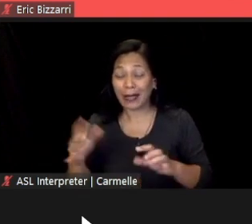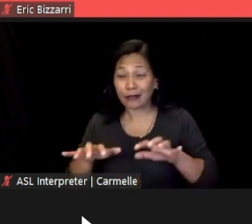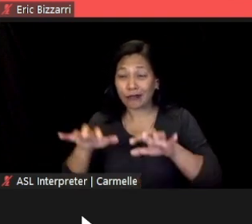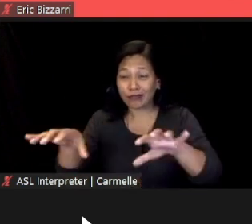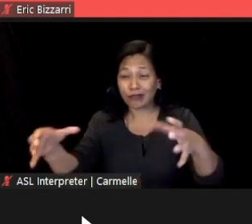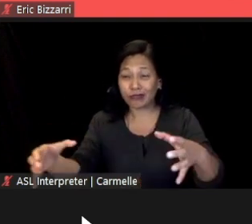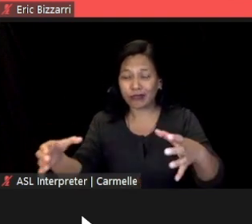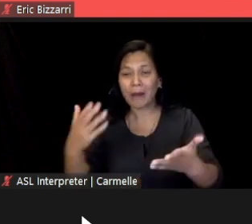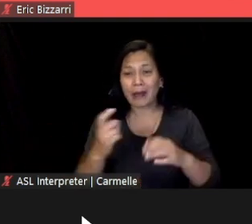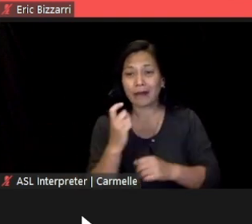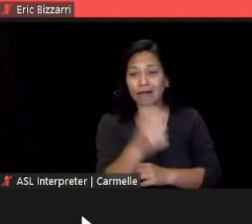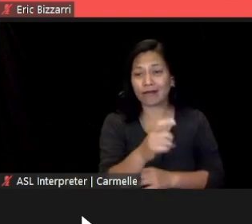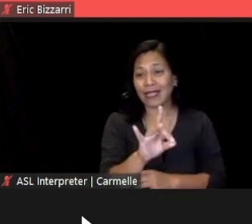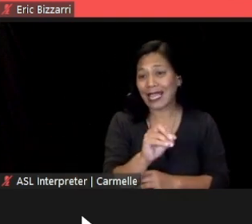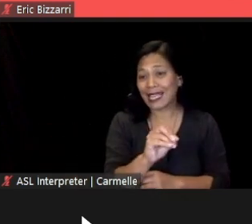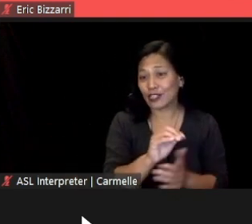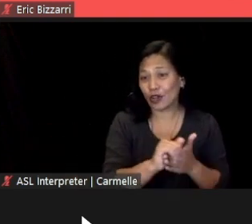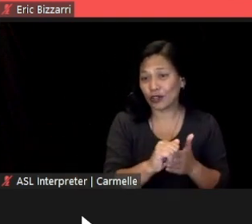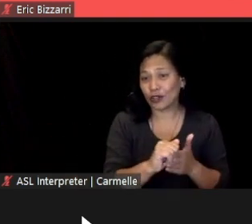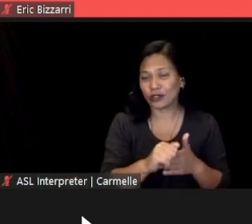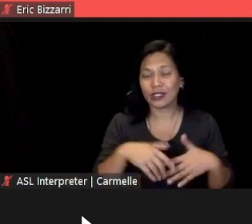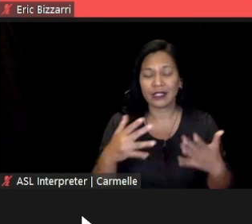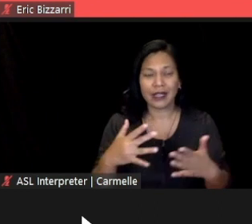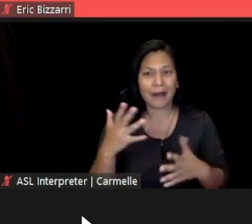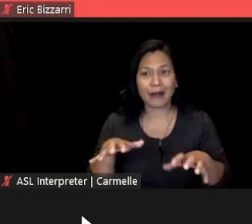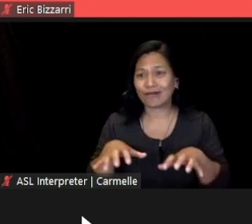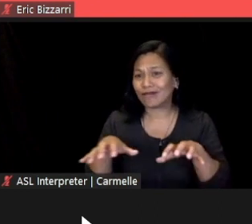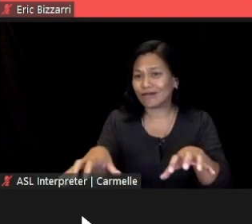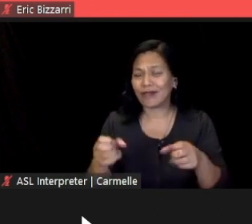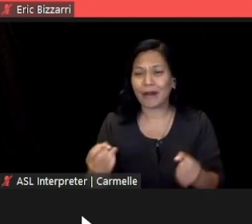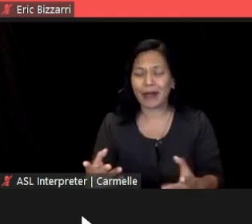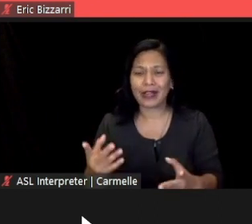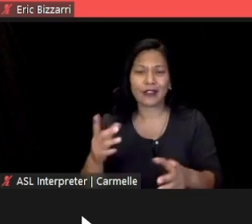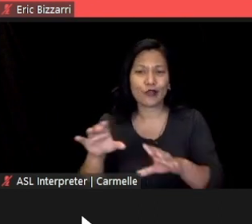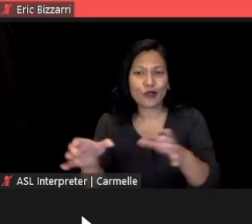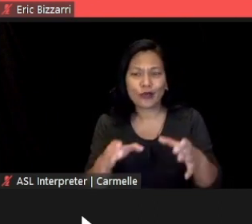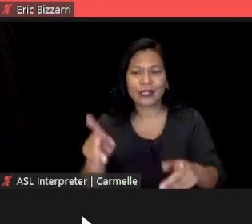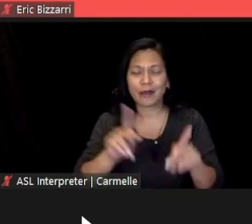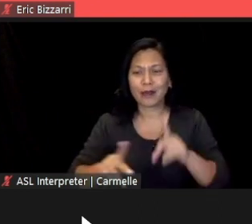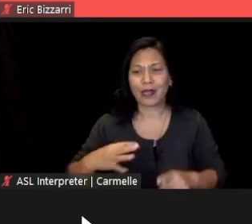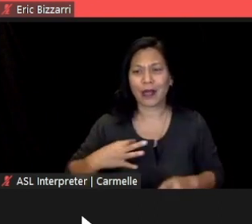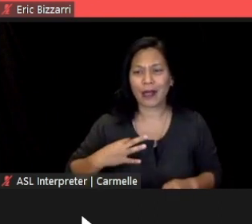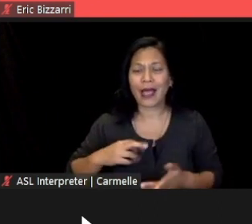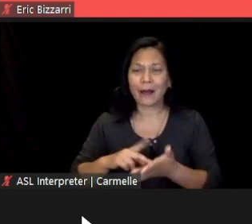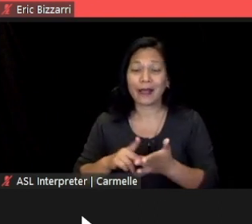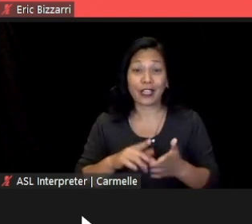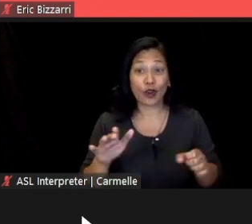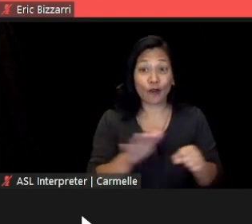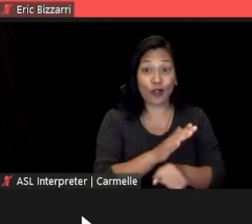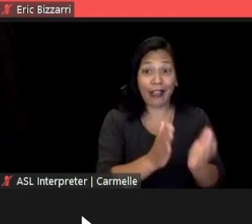Even though I applied the first day, there's so many individuals and companies that applied that I'm going to get a portion of the money that I needed.